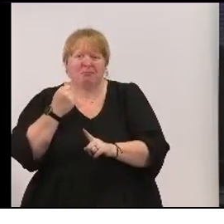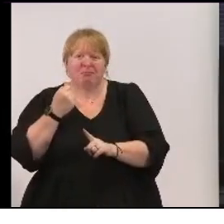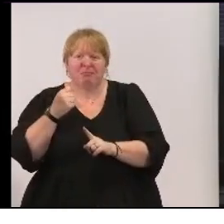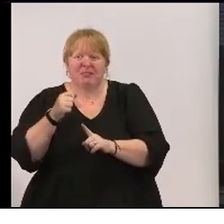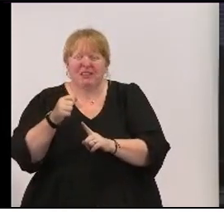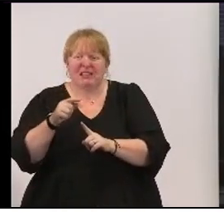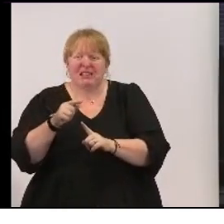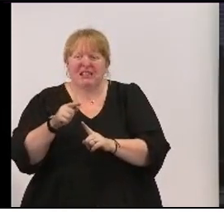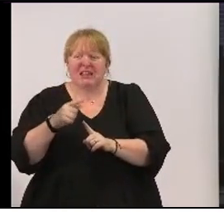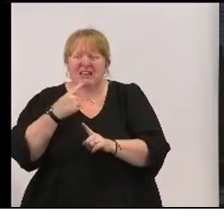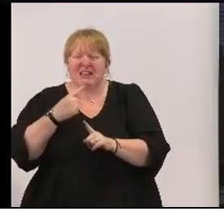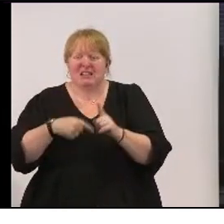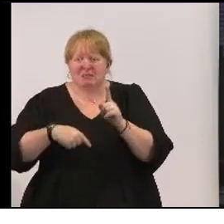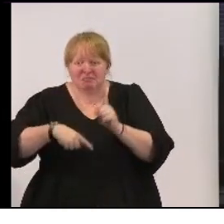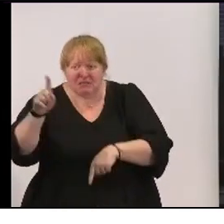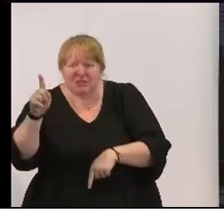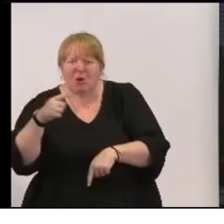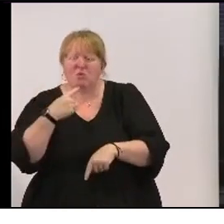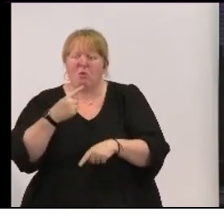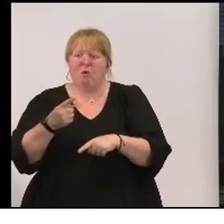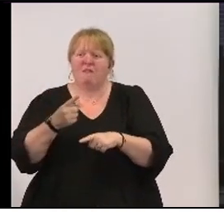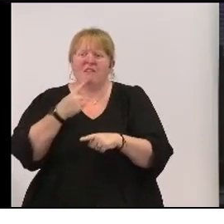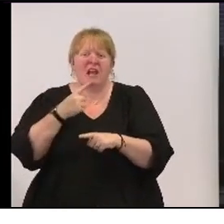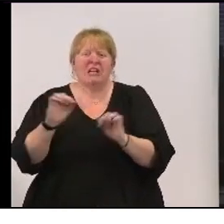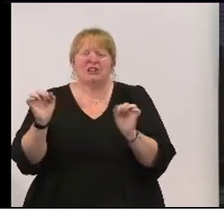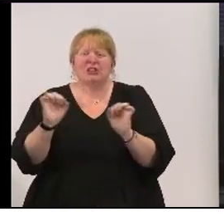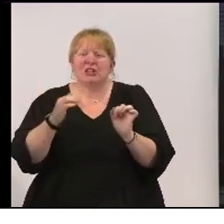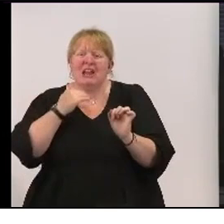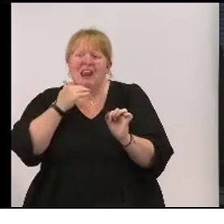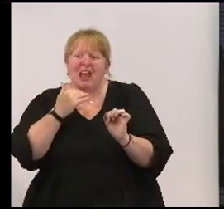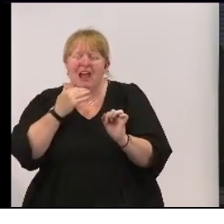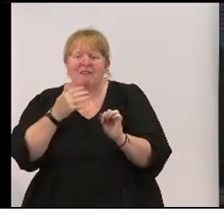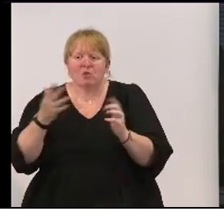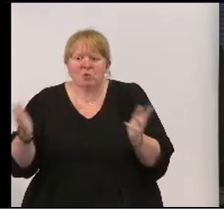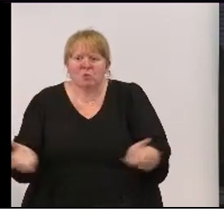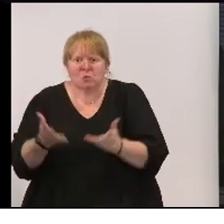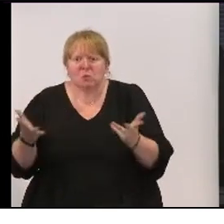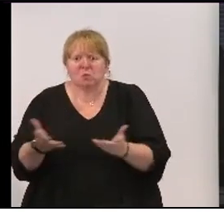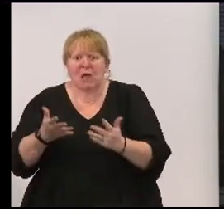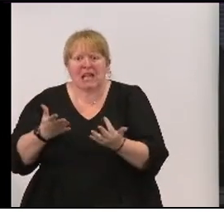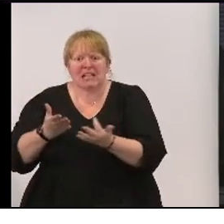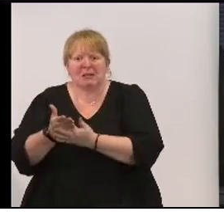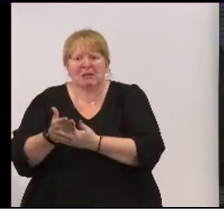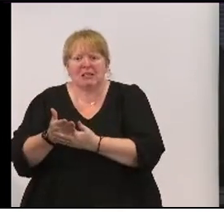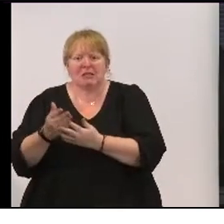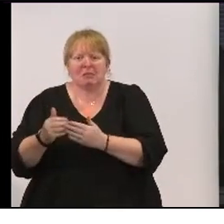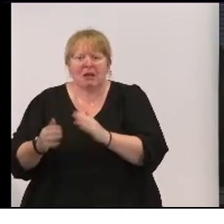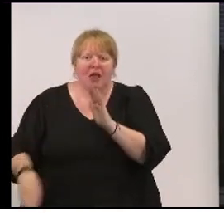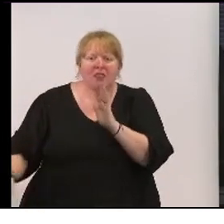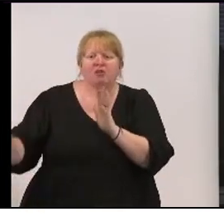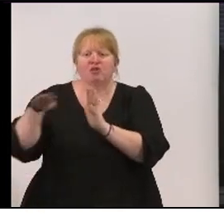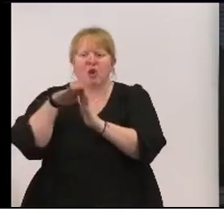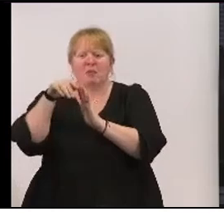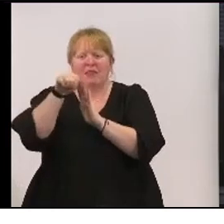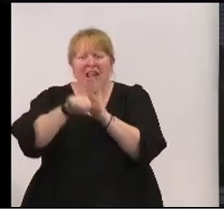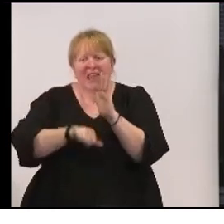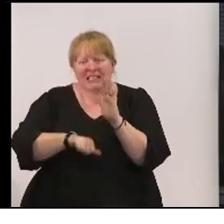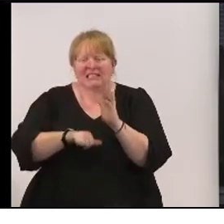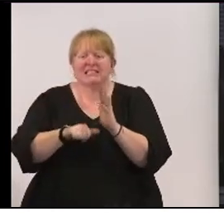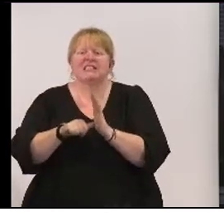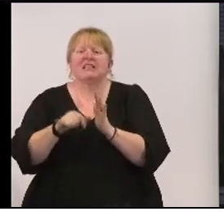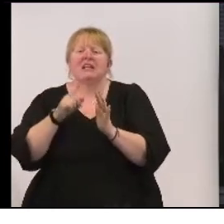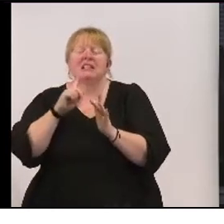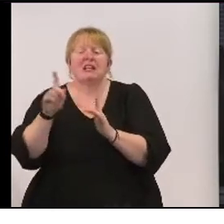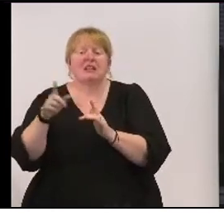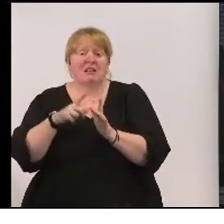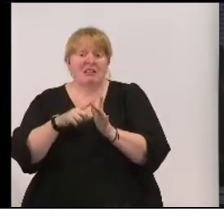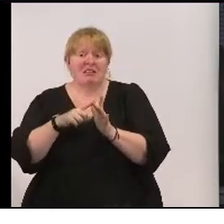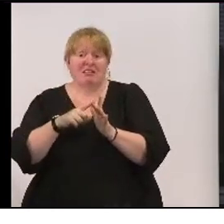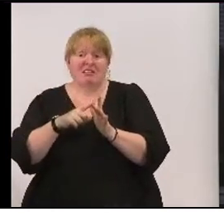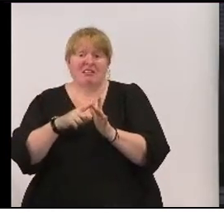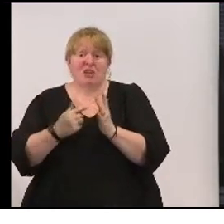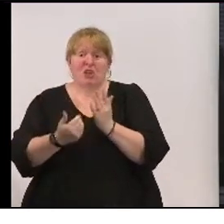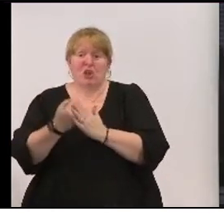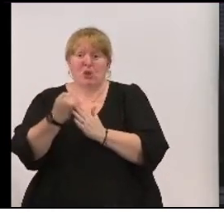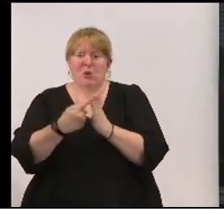not enough yet to actually drive accessibility. And I think while the ACT allows each state to